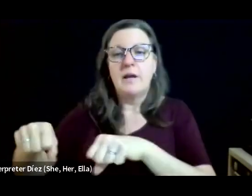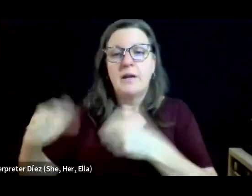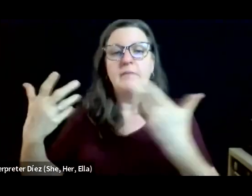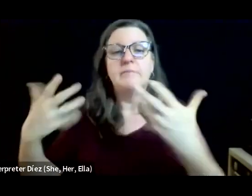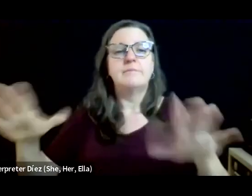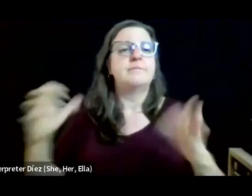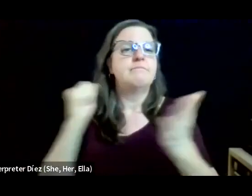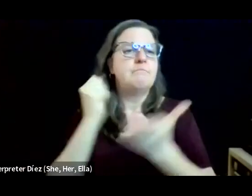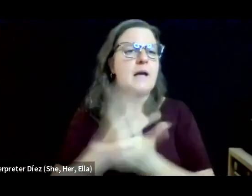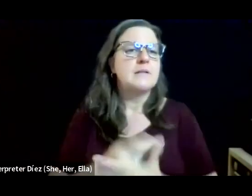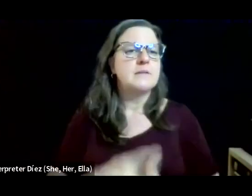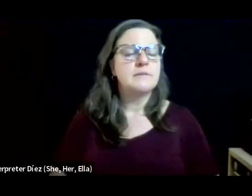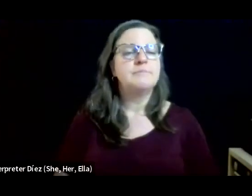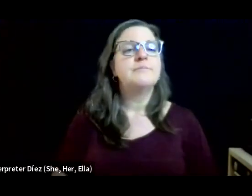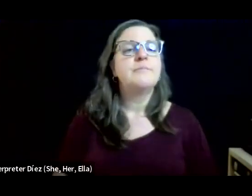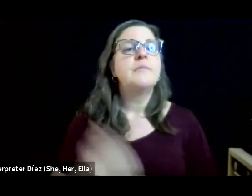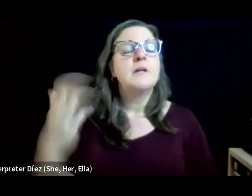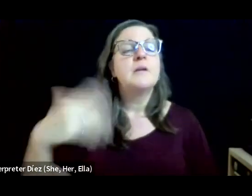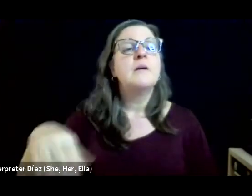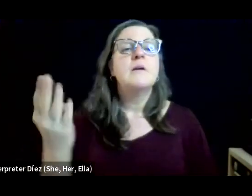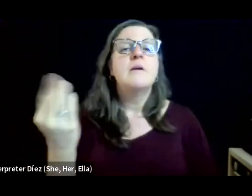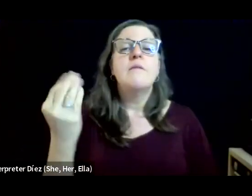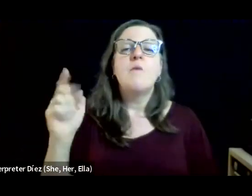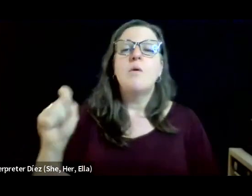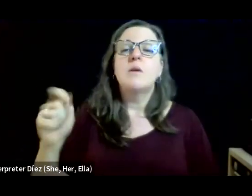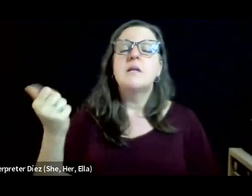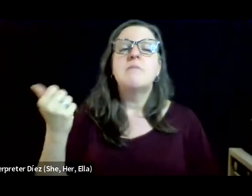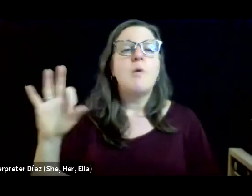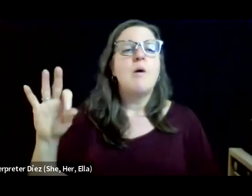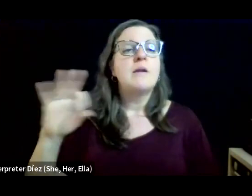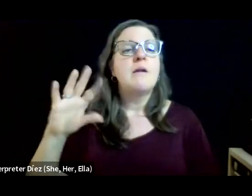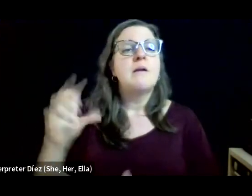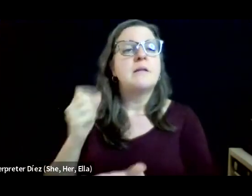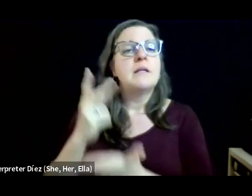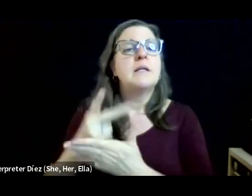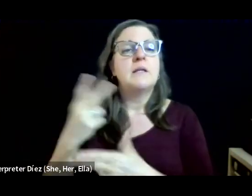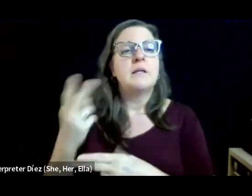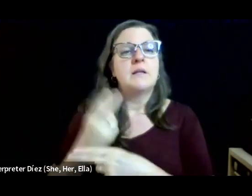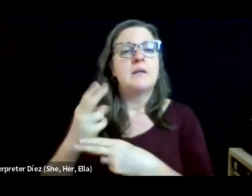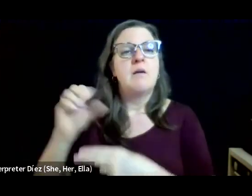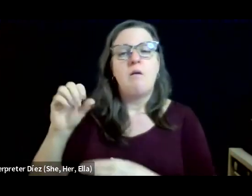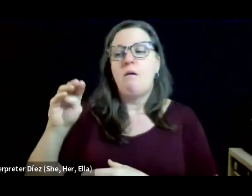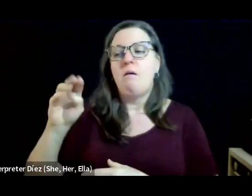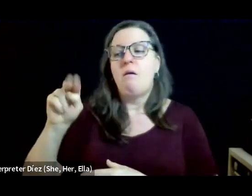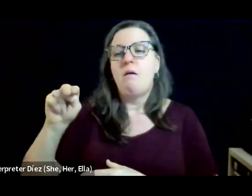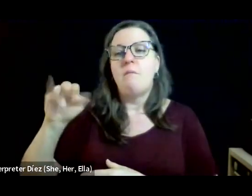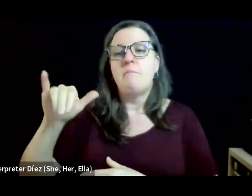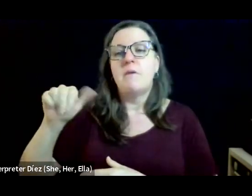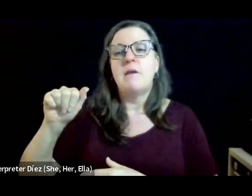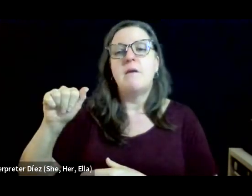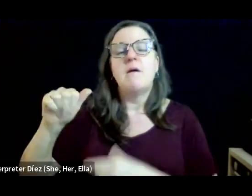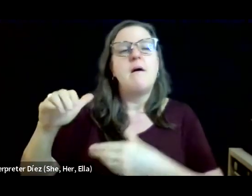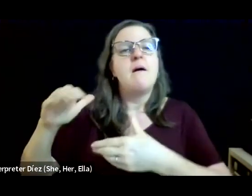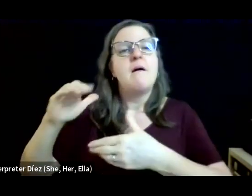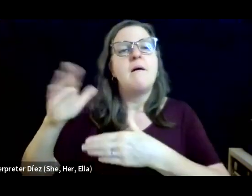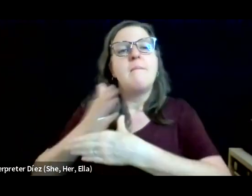#14.19, Approval to Utilize the Omnia Partners, Public Sector, formerly